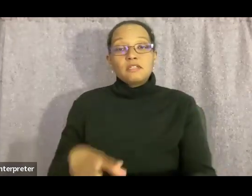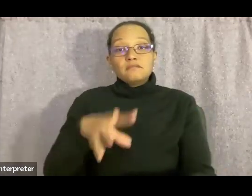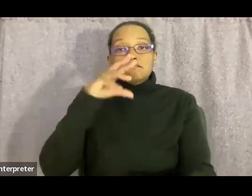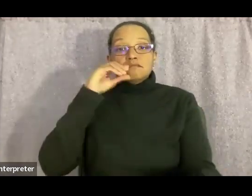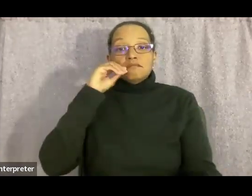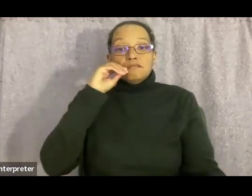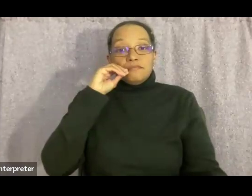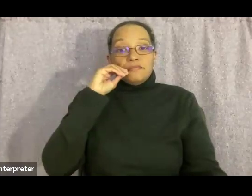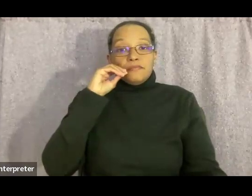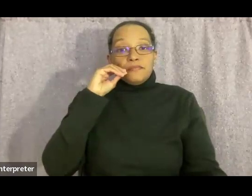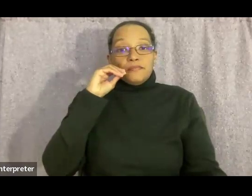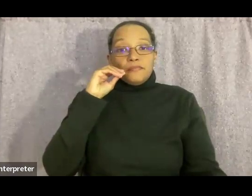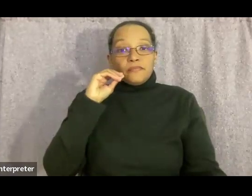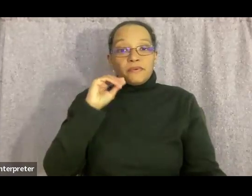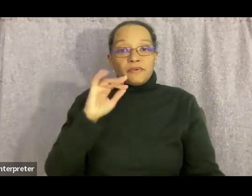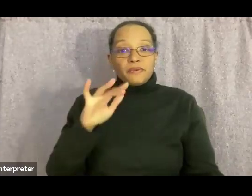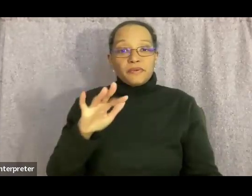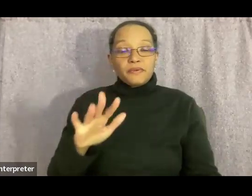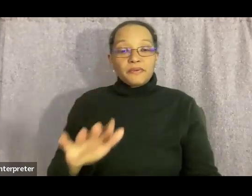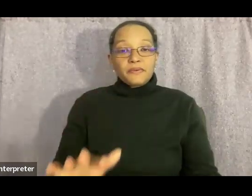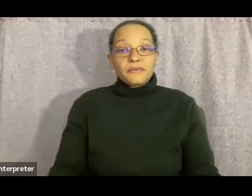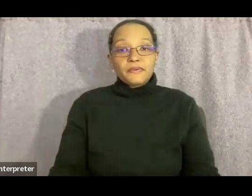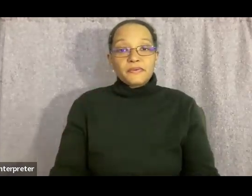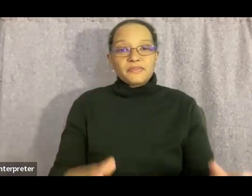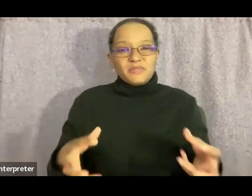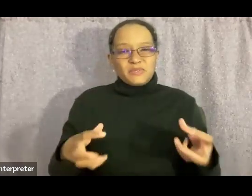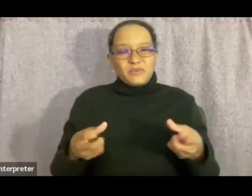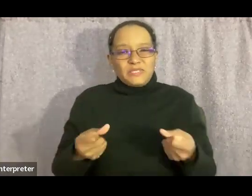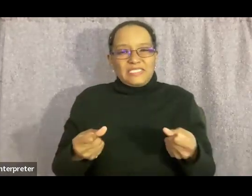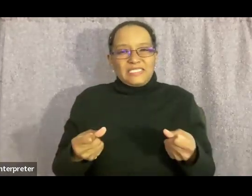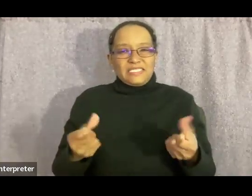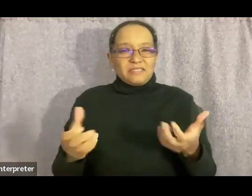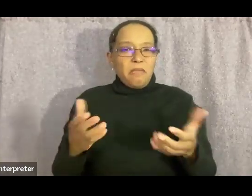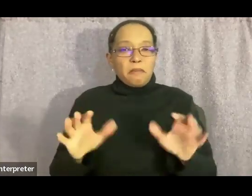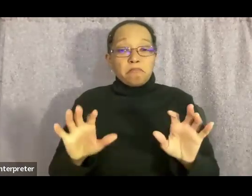And we're squeezing, maybe just our butts, maybe we're sitting